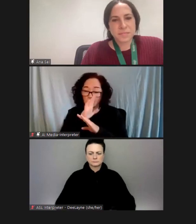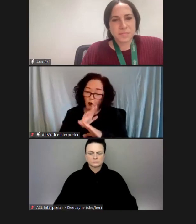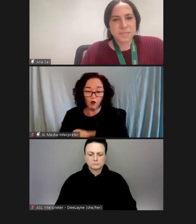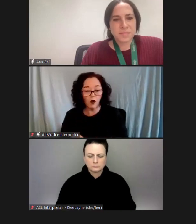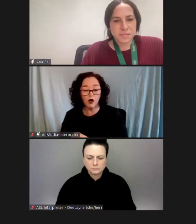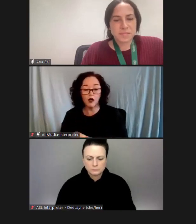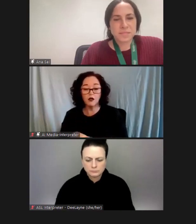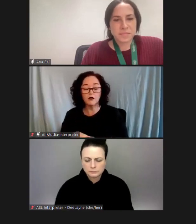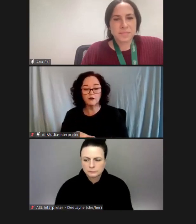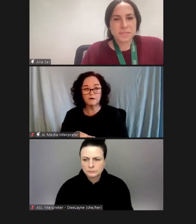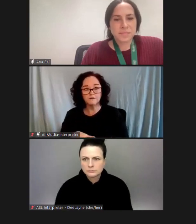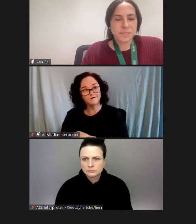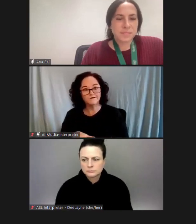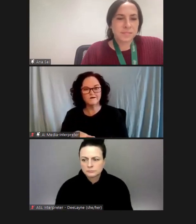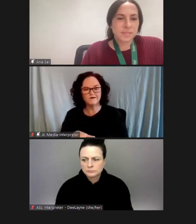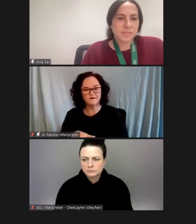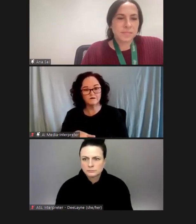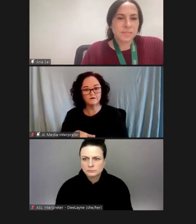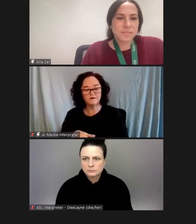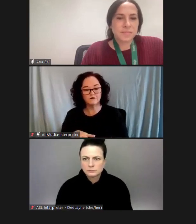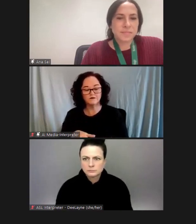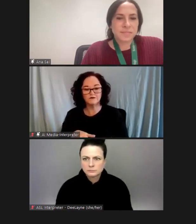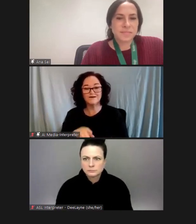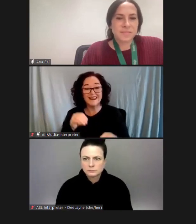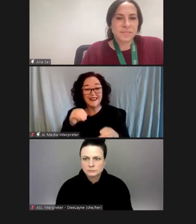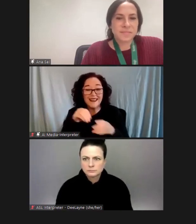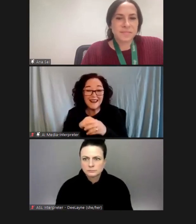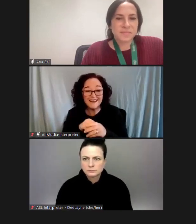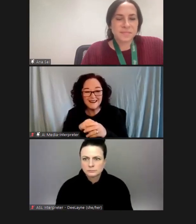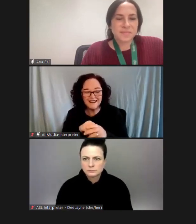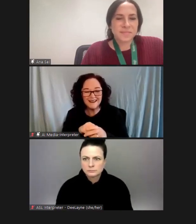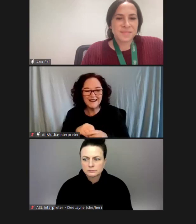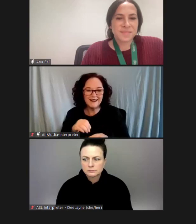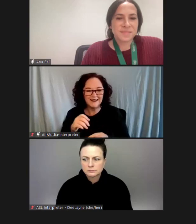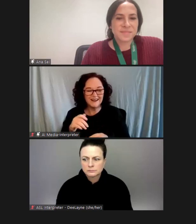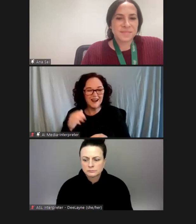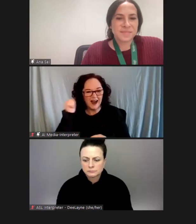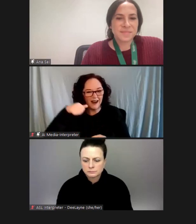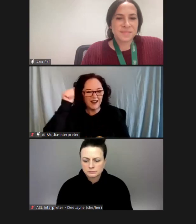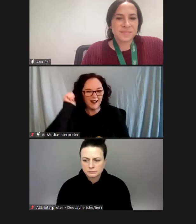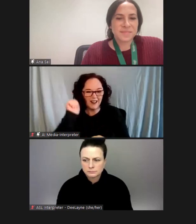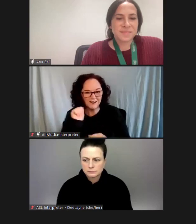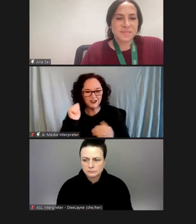places is in an Audiology booth in a